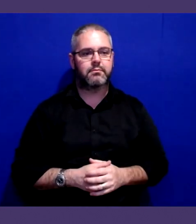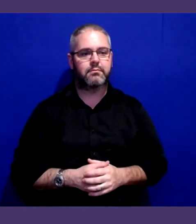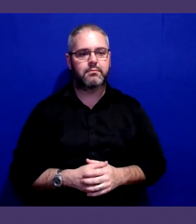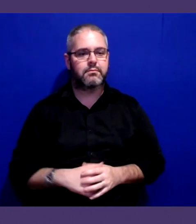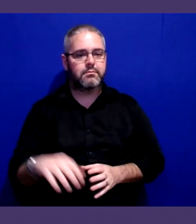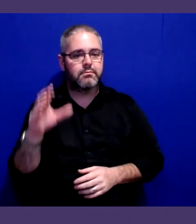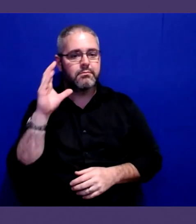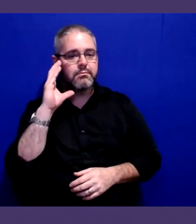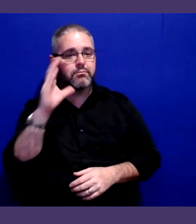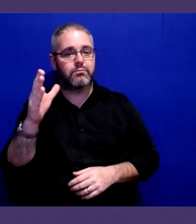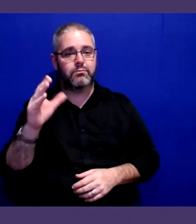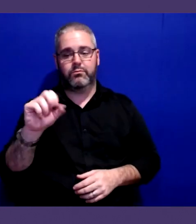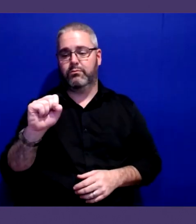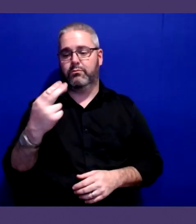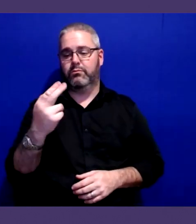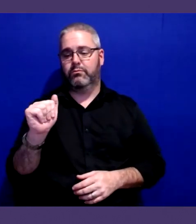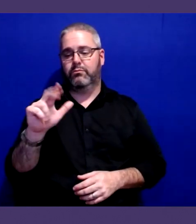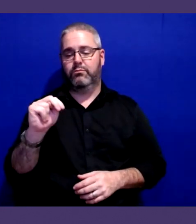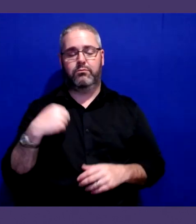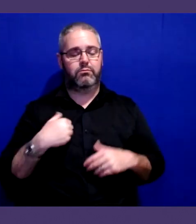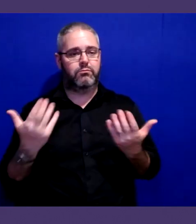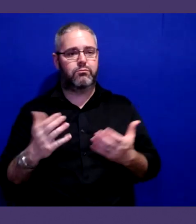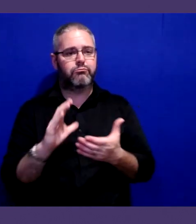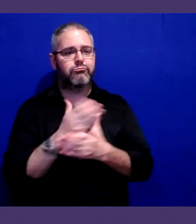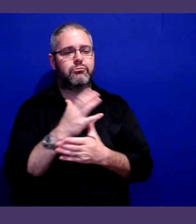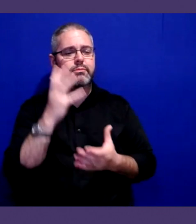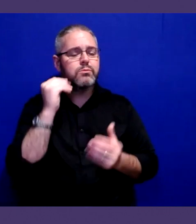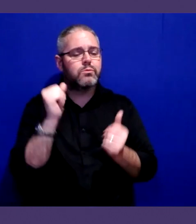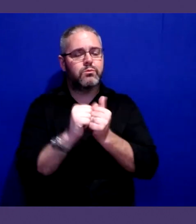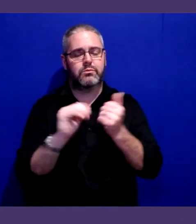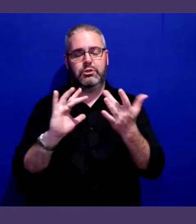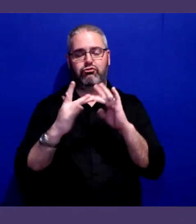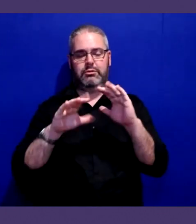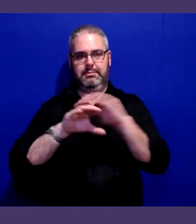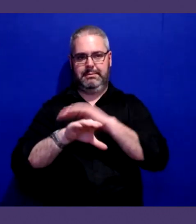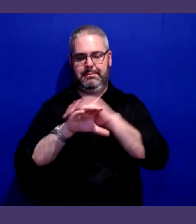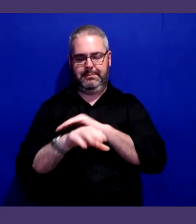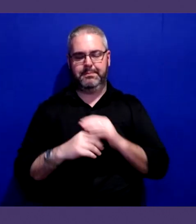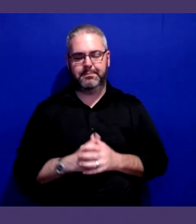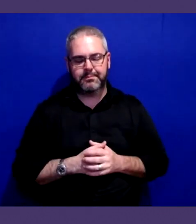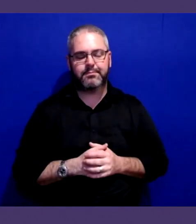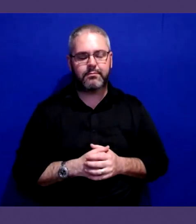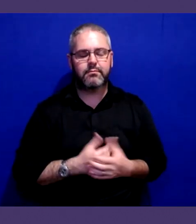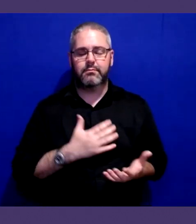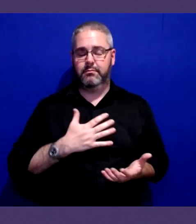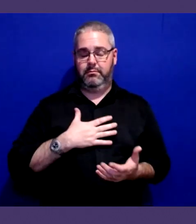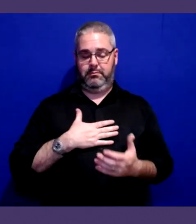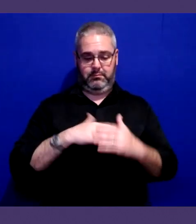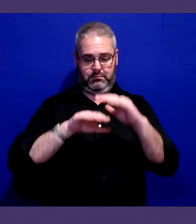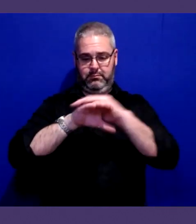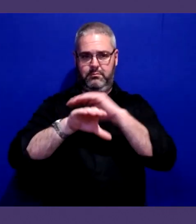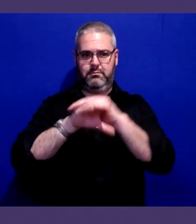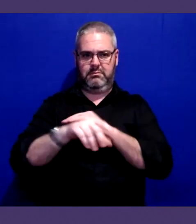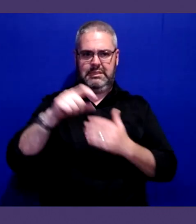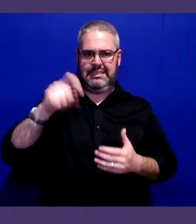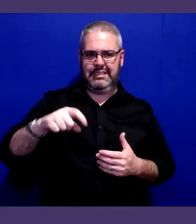my experiences with digital accessibility. My accessibility needs are very different from Daniel's.